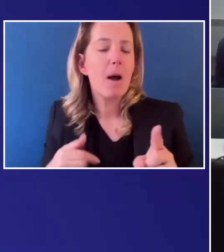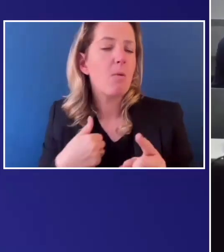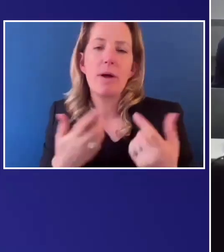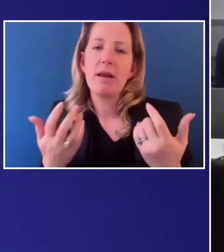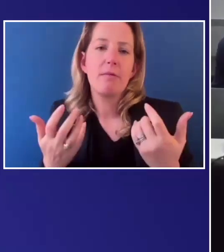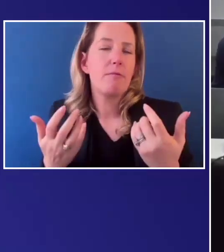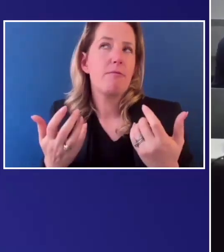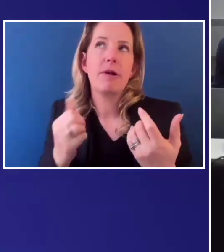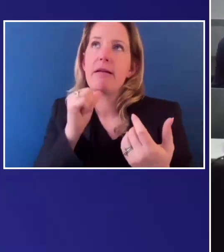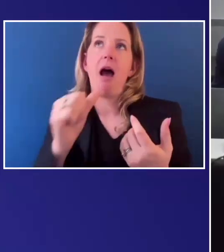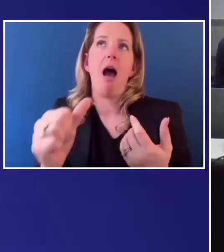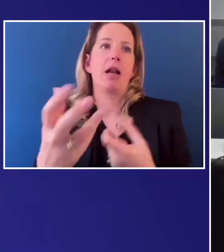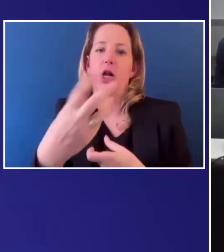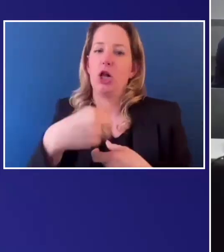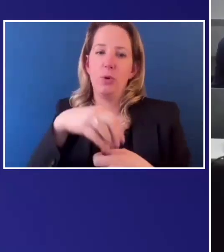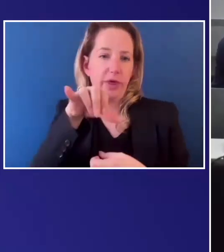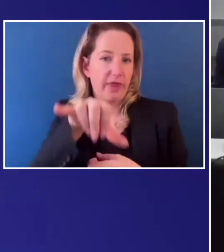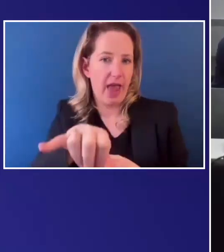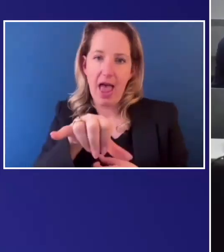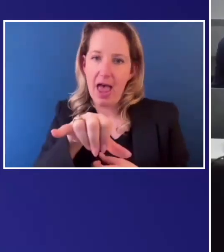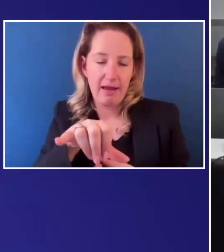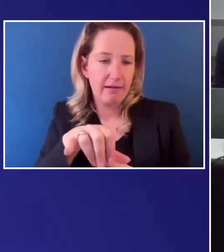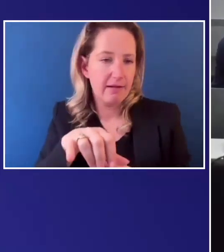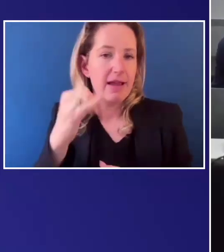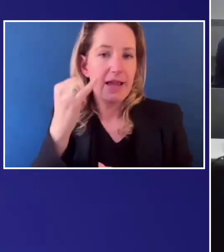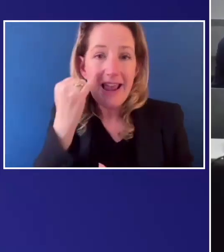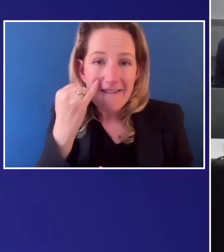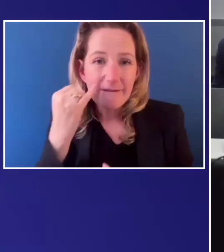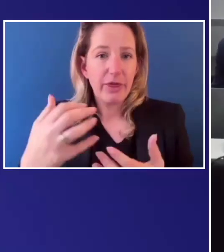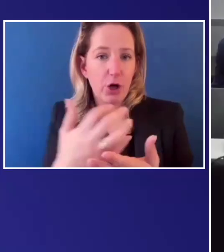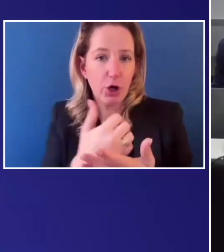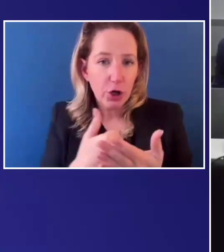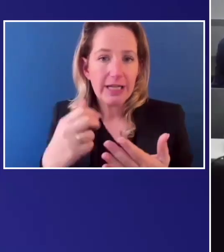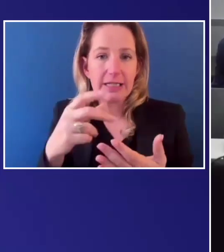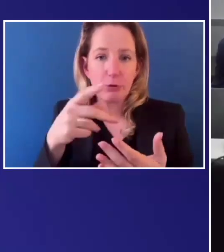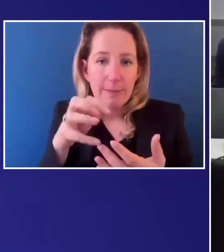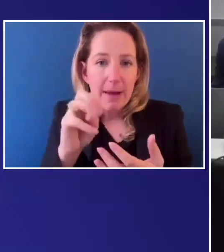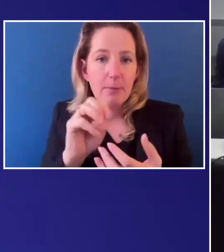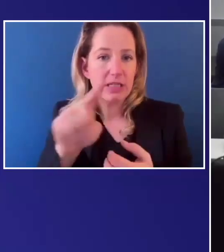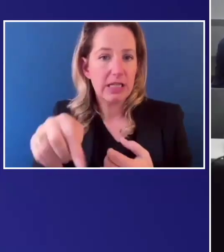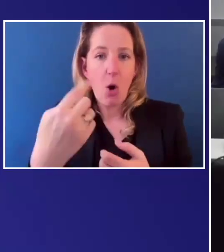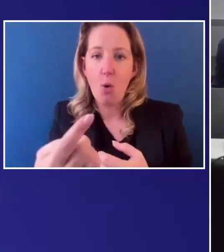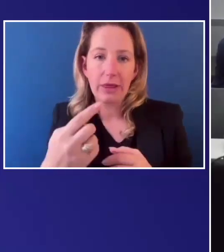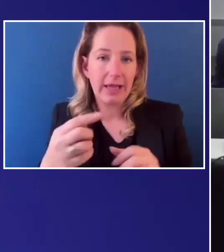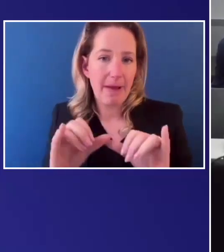original regulations had earnings premium been the only metric that we were offering because we did -- we --